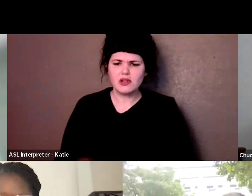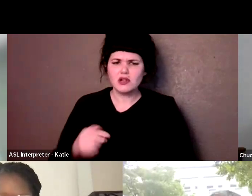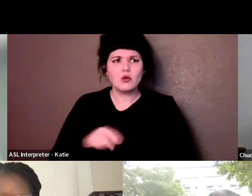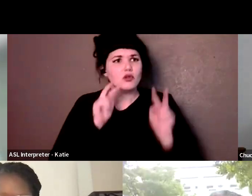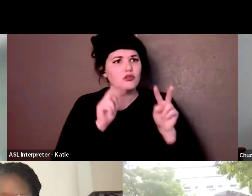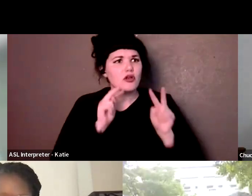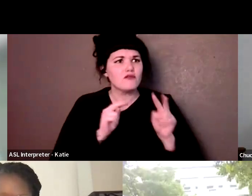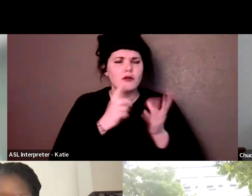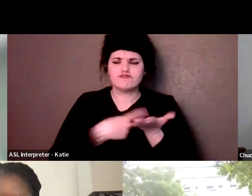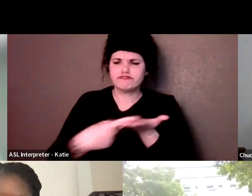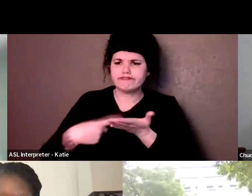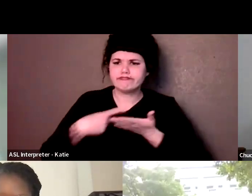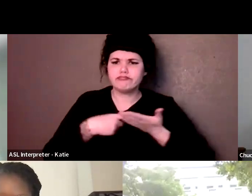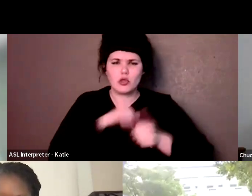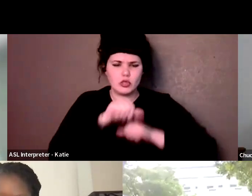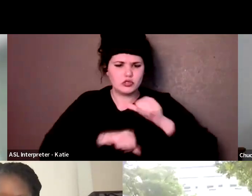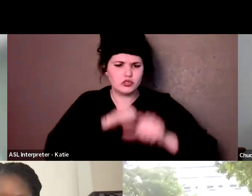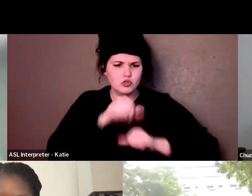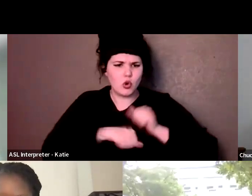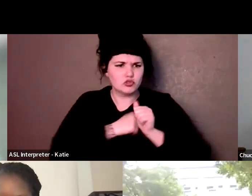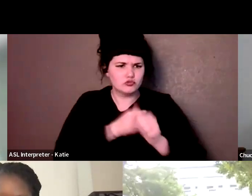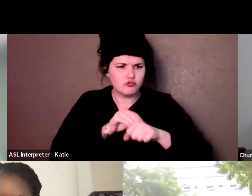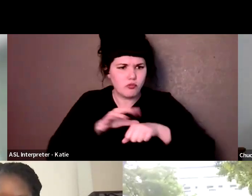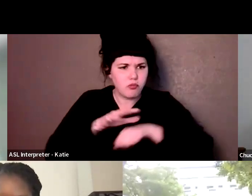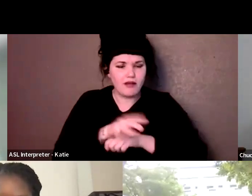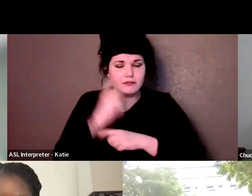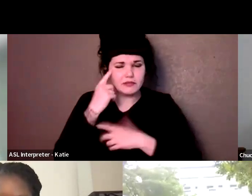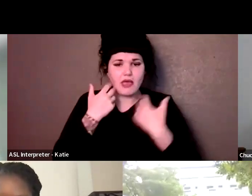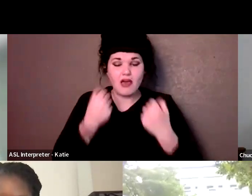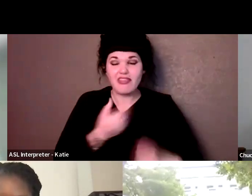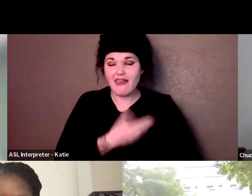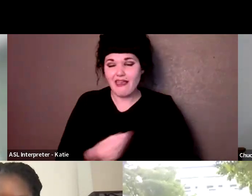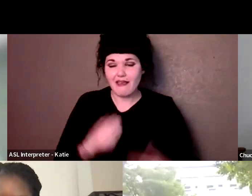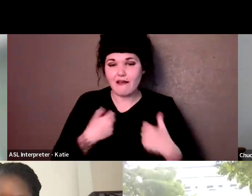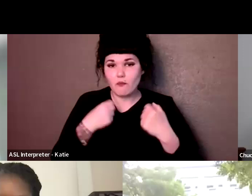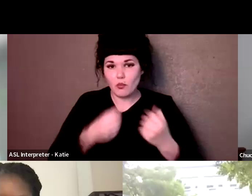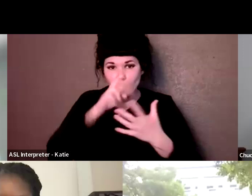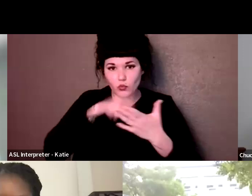health and the importance of health research that examines these factors like what is being done